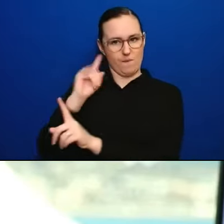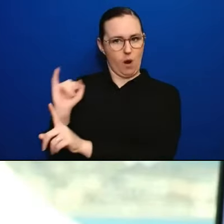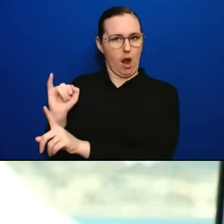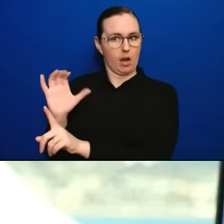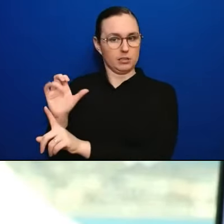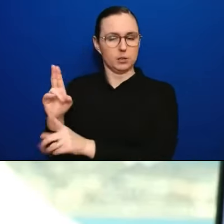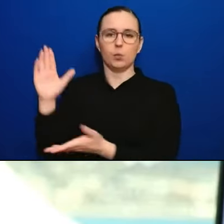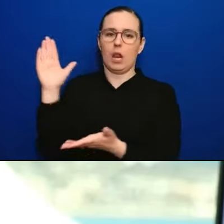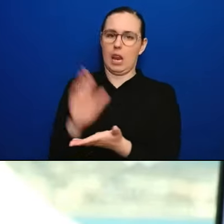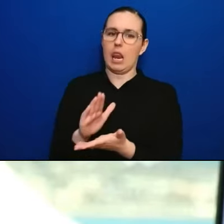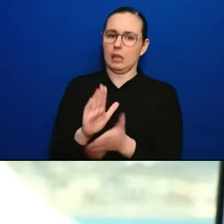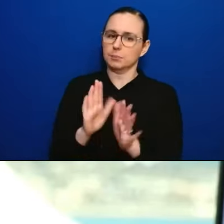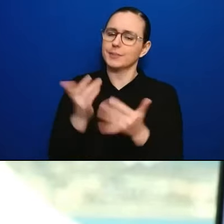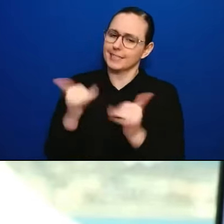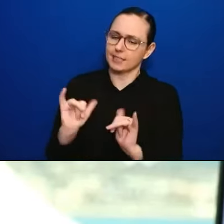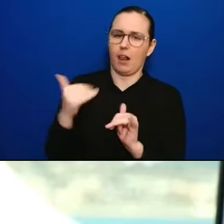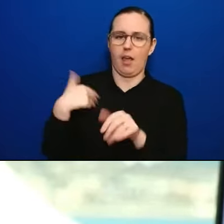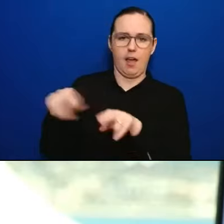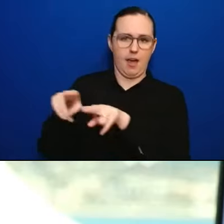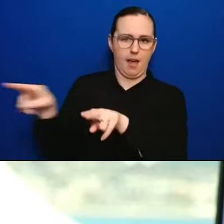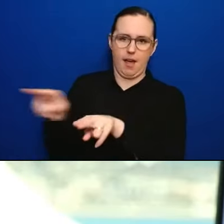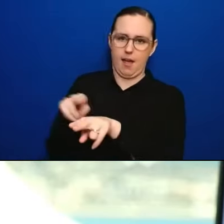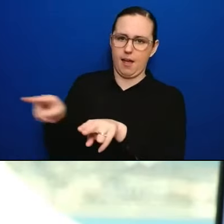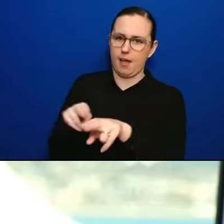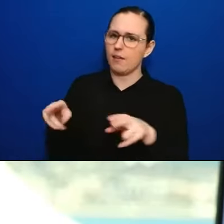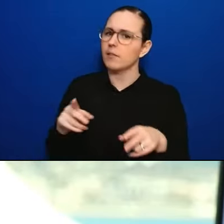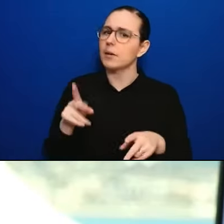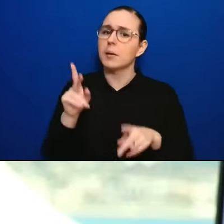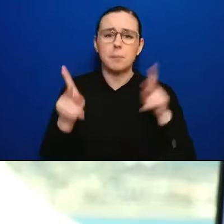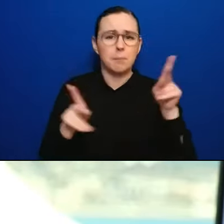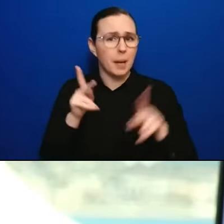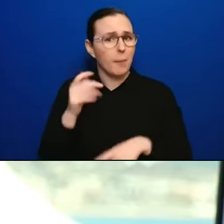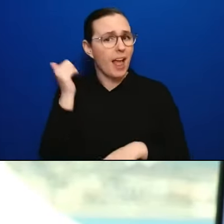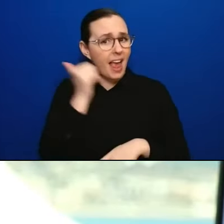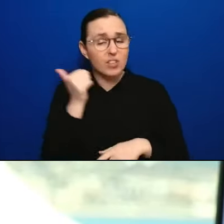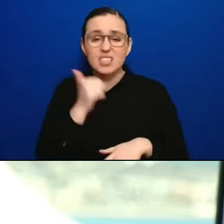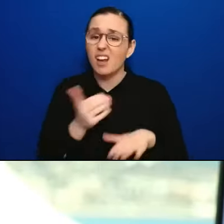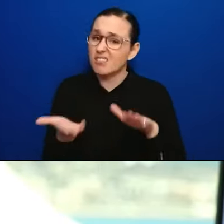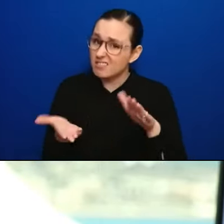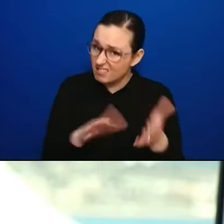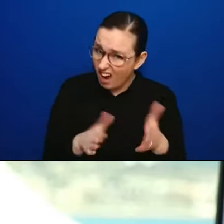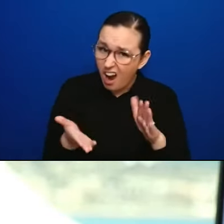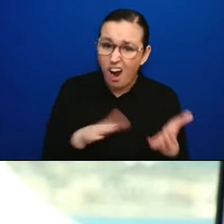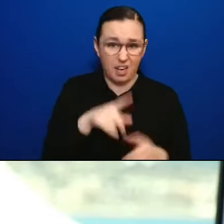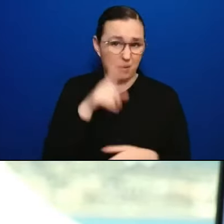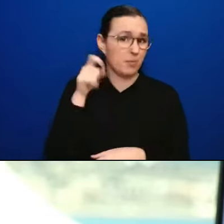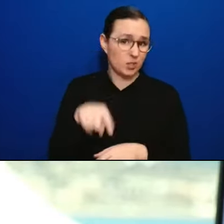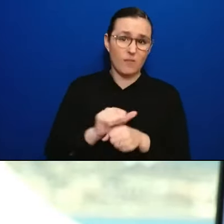speaking compared to the total number of them before in our intensive care units and we are